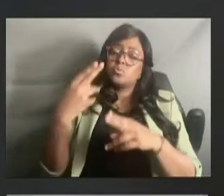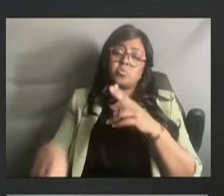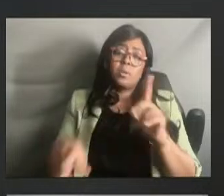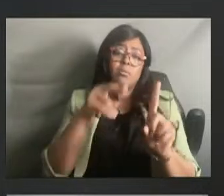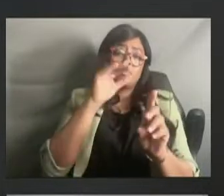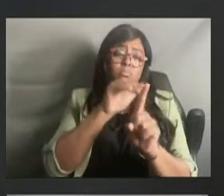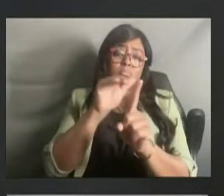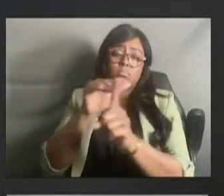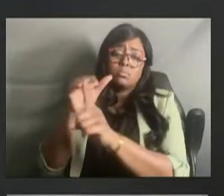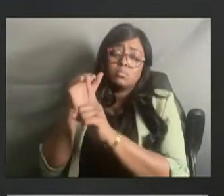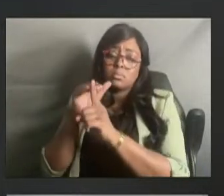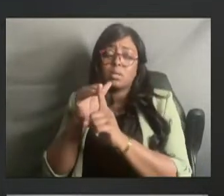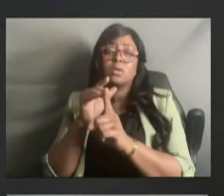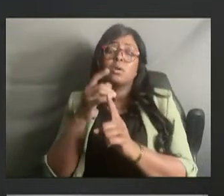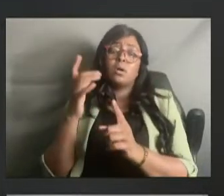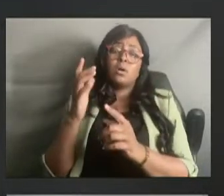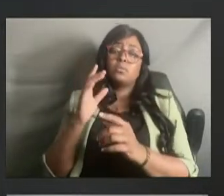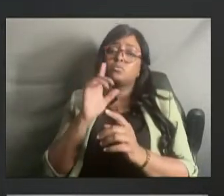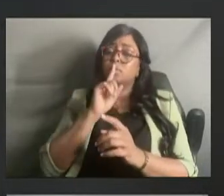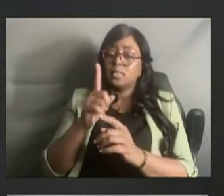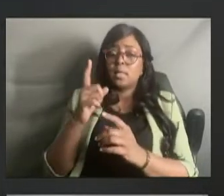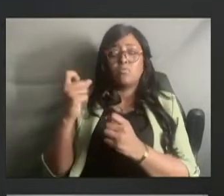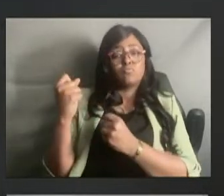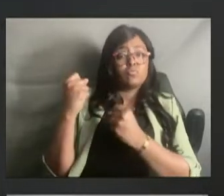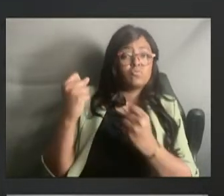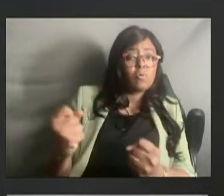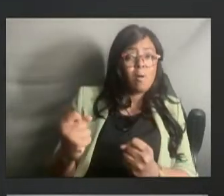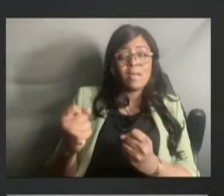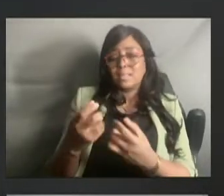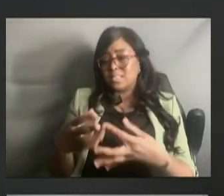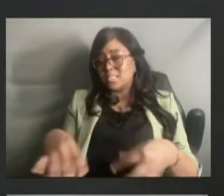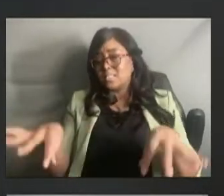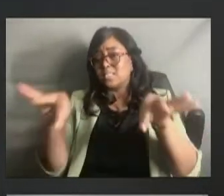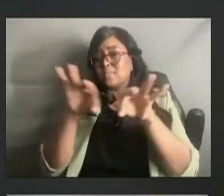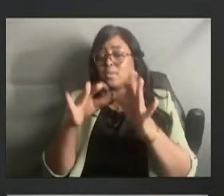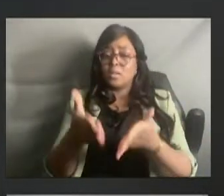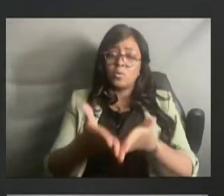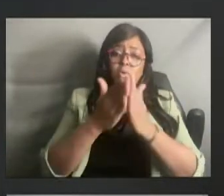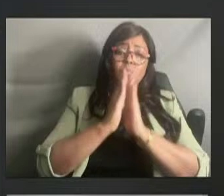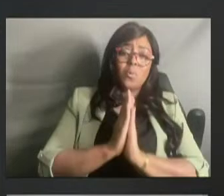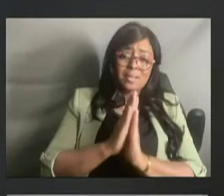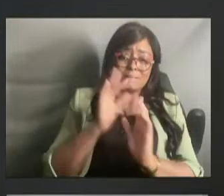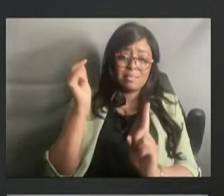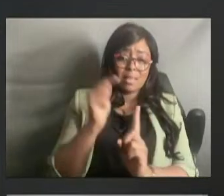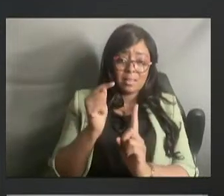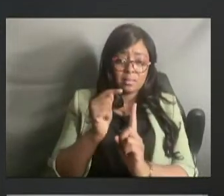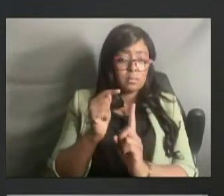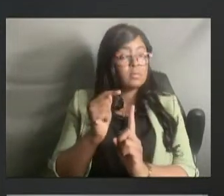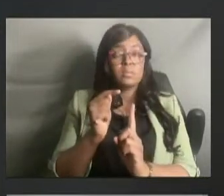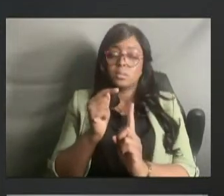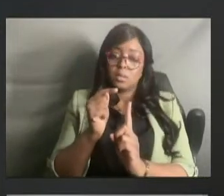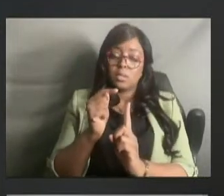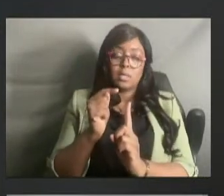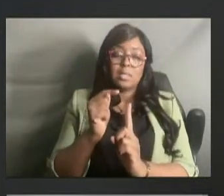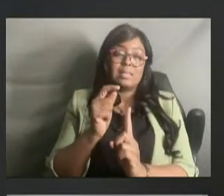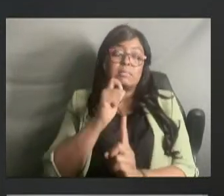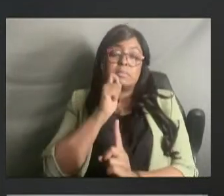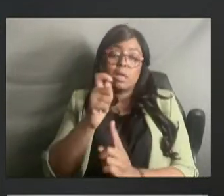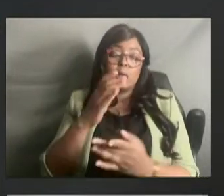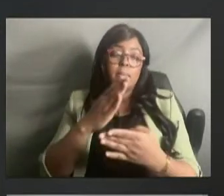Next slide please. This is a quick reminder that as robust